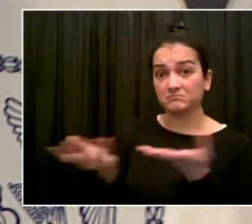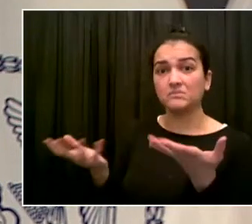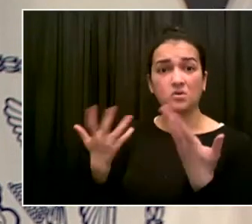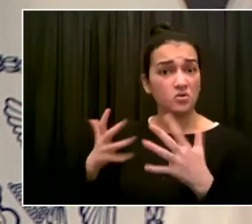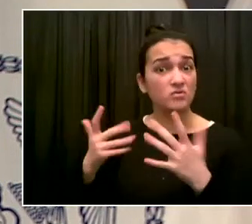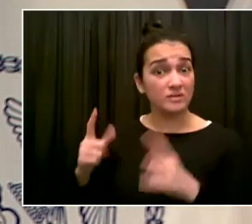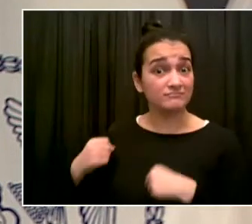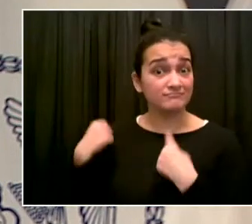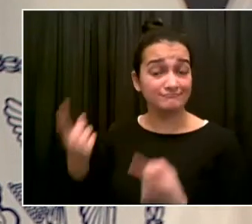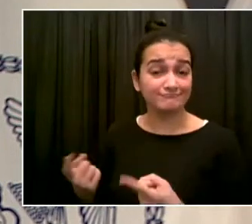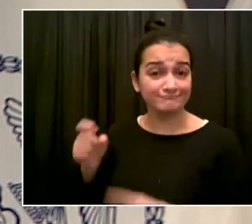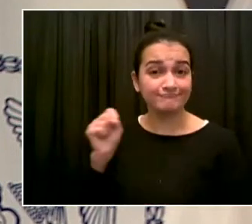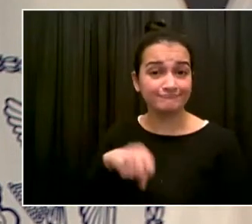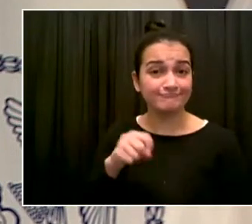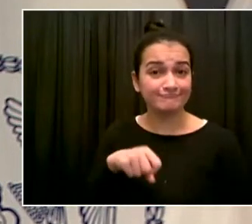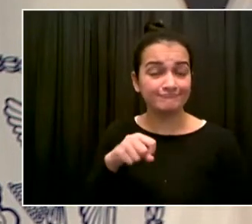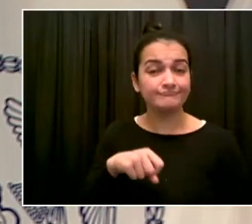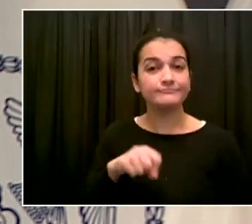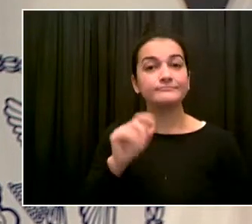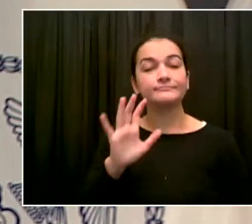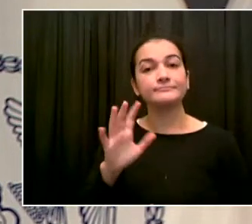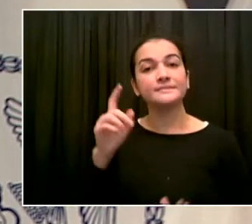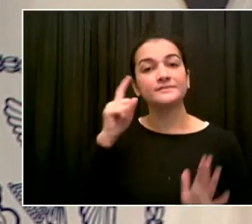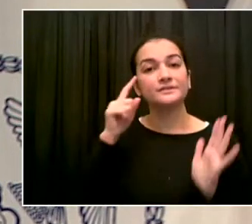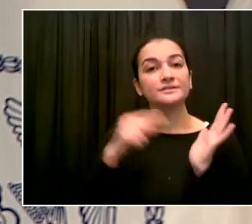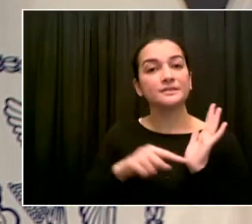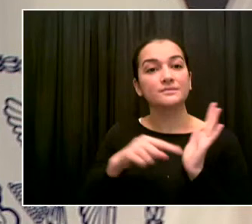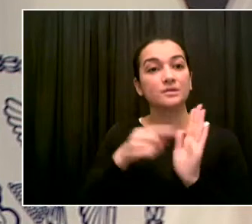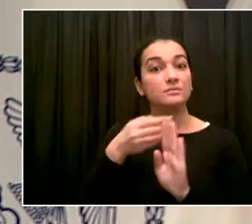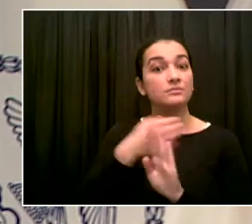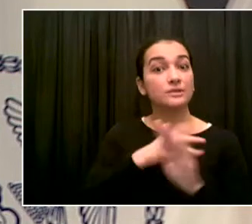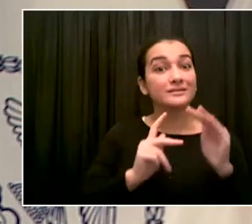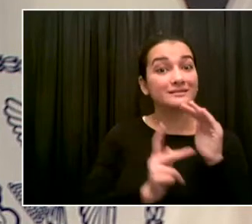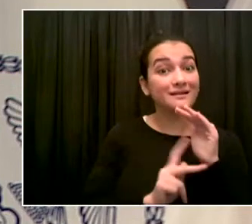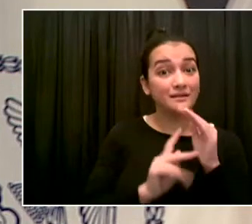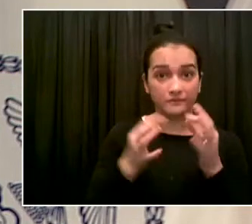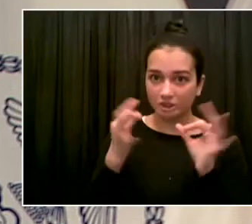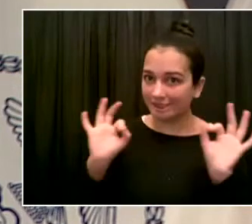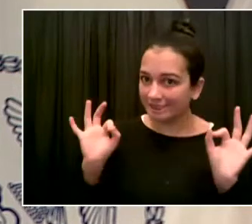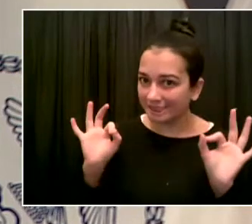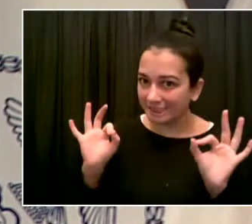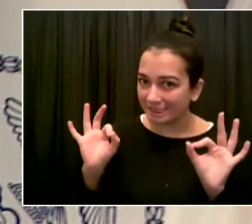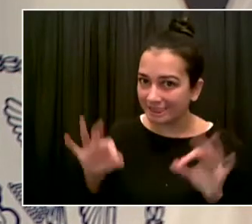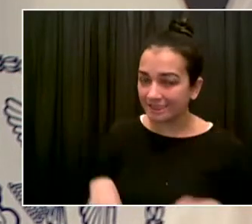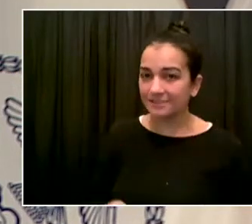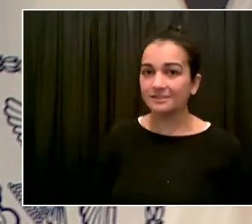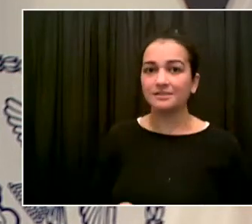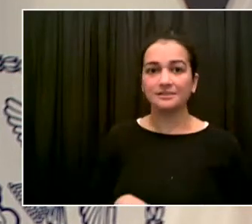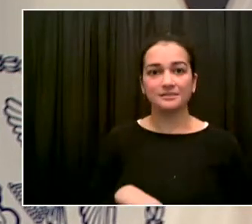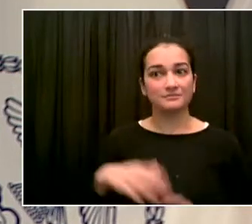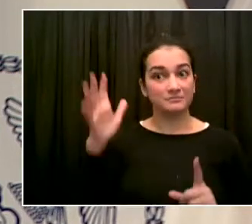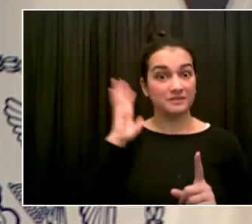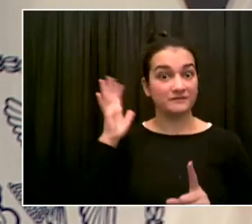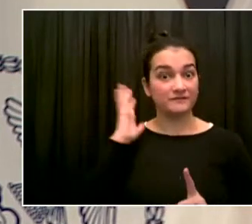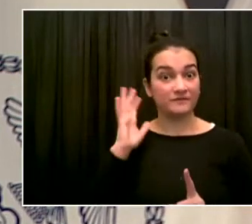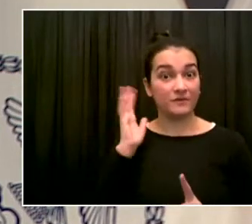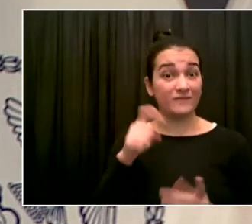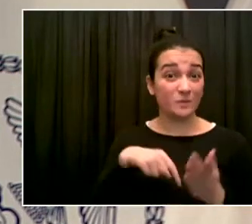IMPACT OF MONEY PUT BACK IN PEOPLE'S POCKETS WITH PRE-K WITH